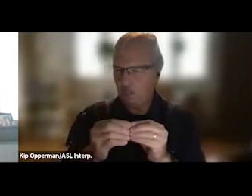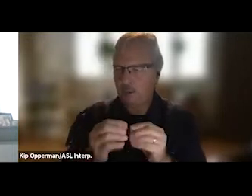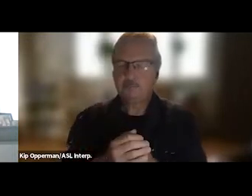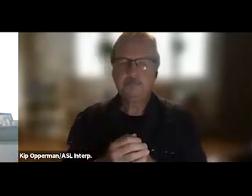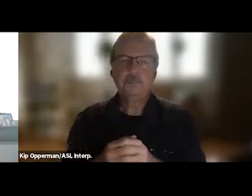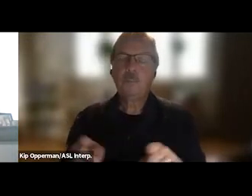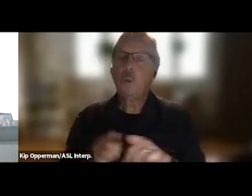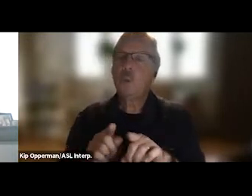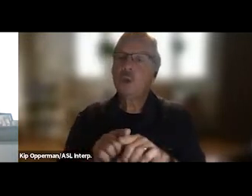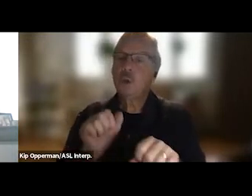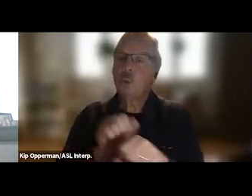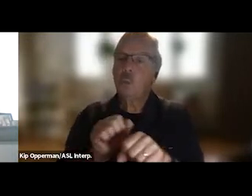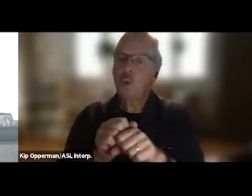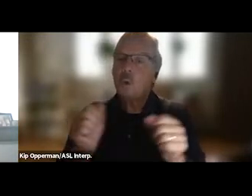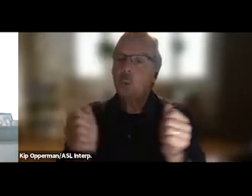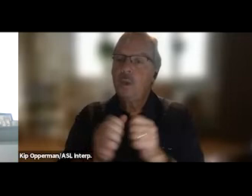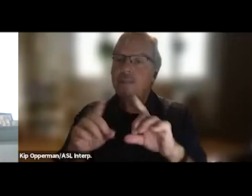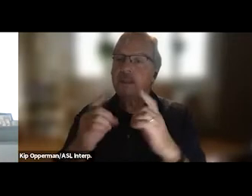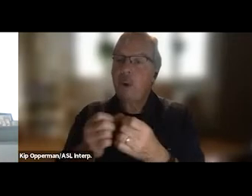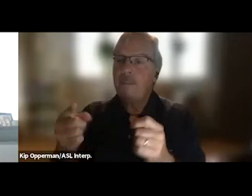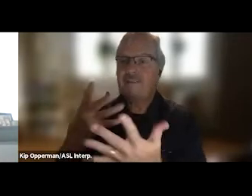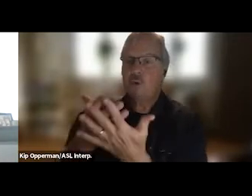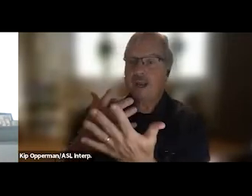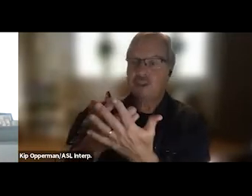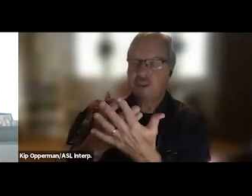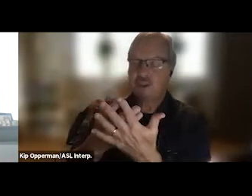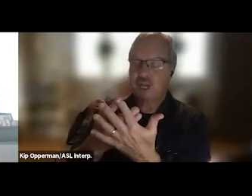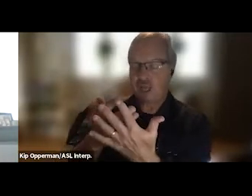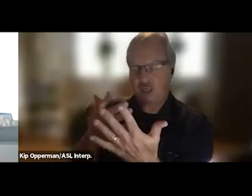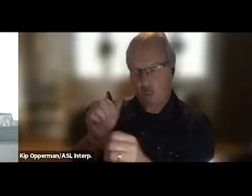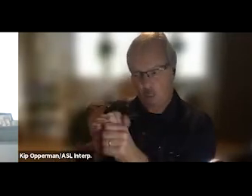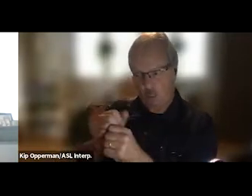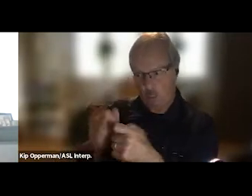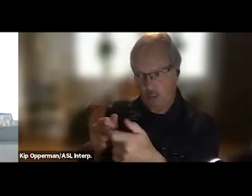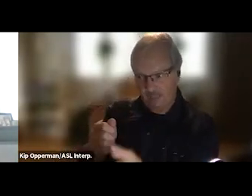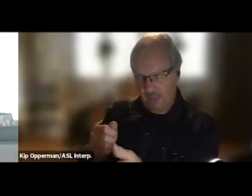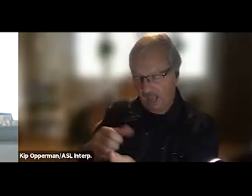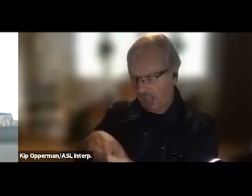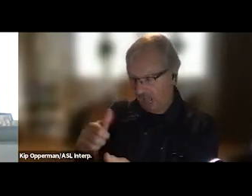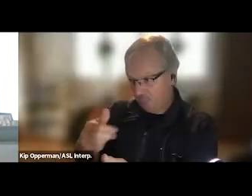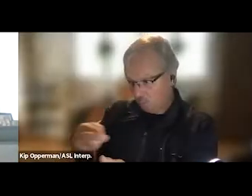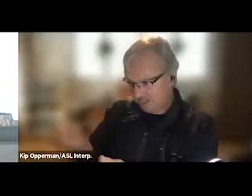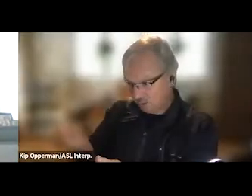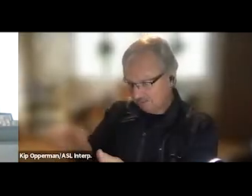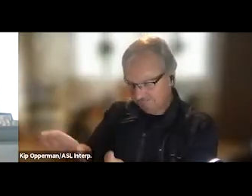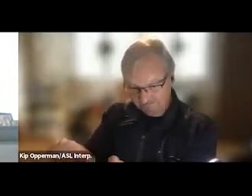The Department of Corrections worked to reallocate any existing resources to staff, the MAT program